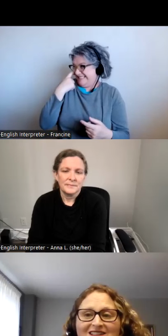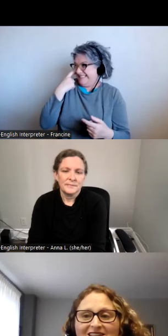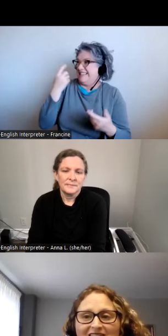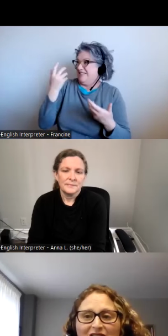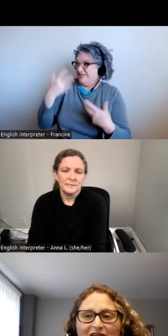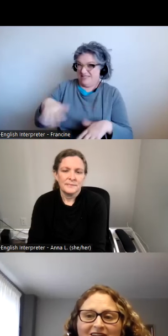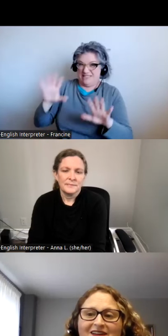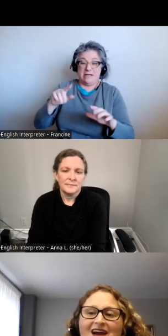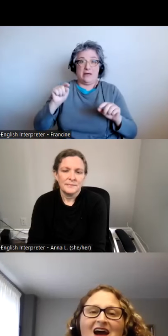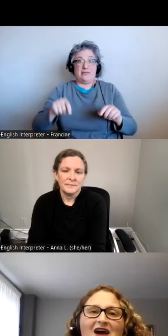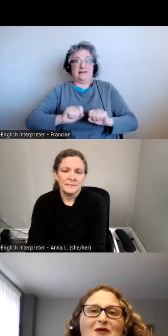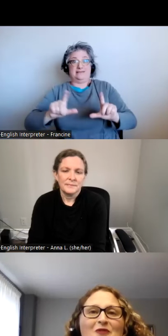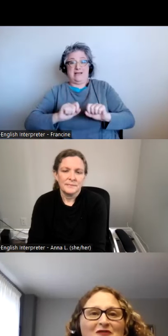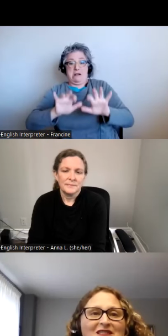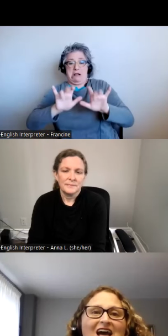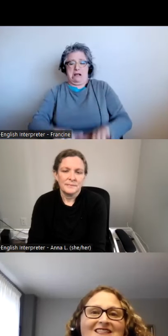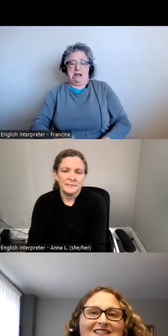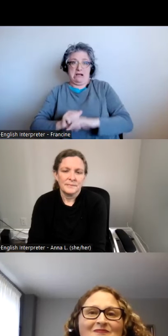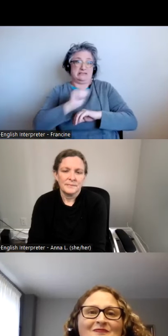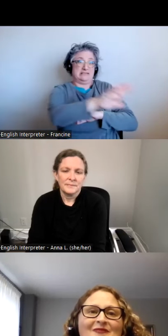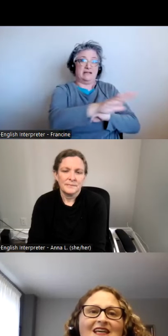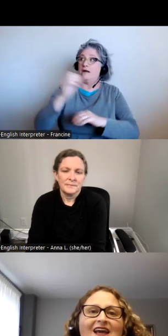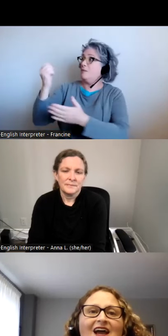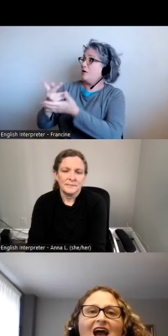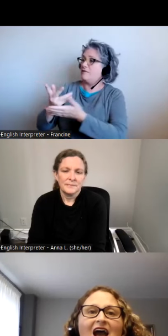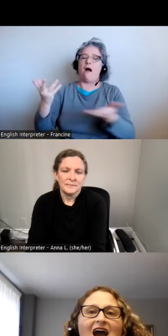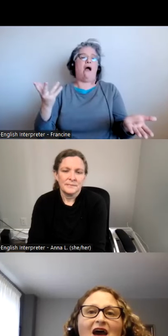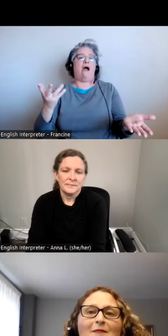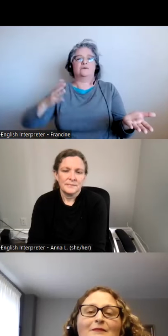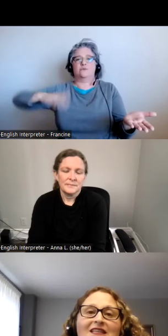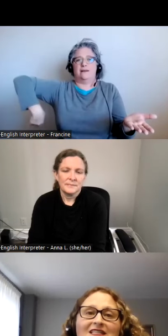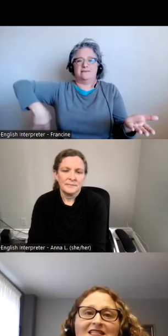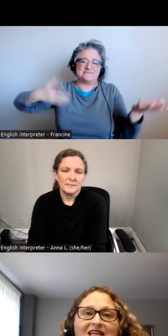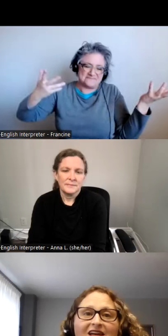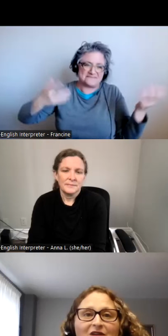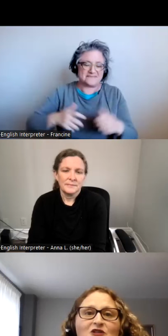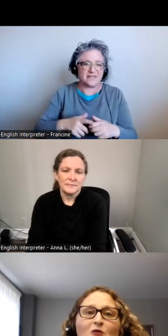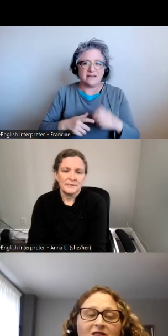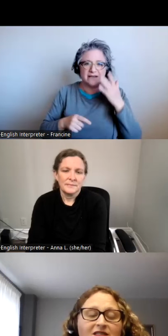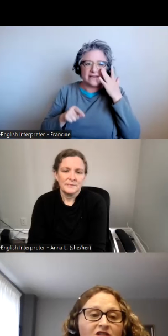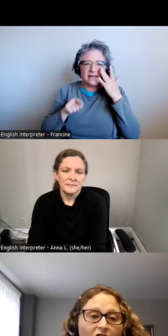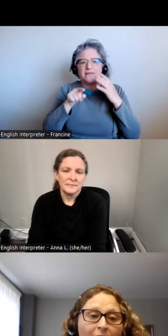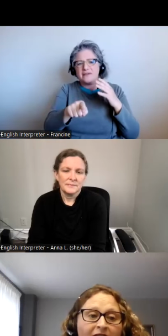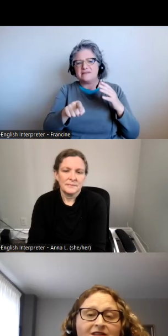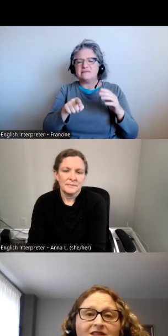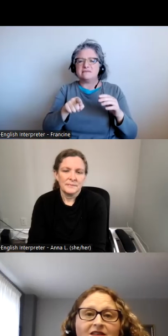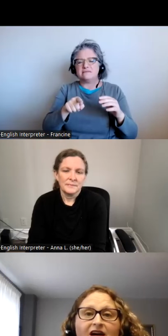the slide says 12 and up, but that is because the approval